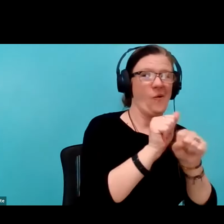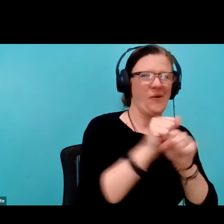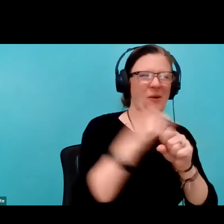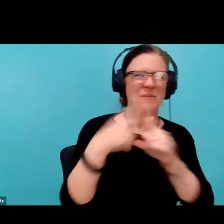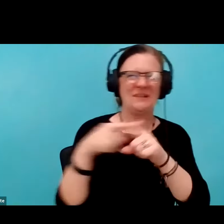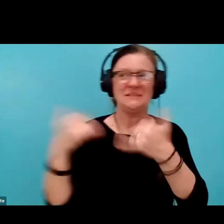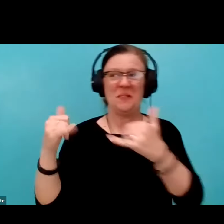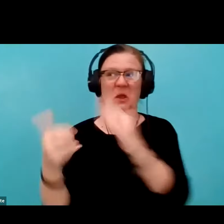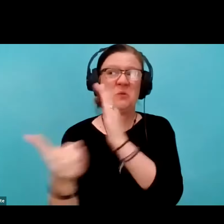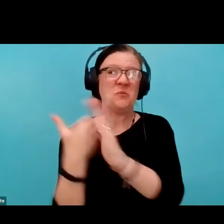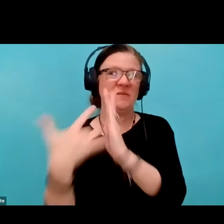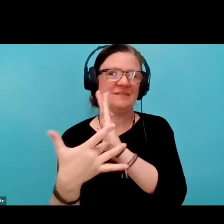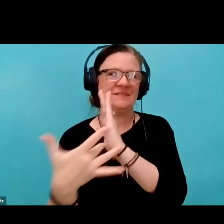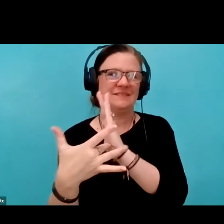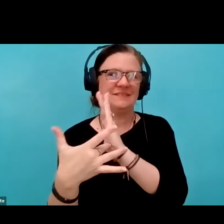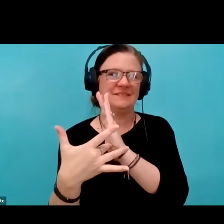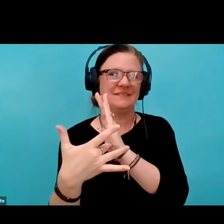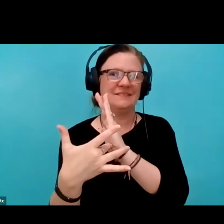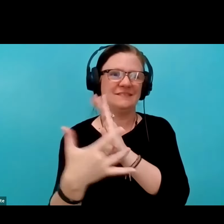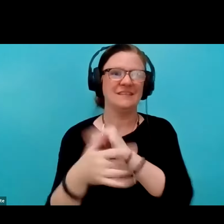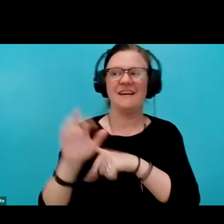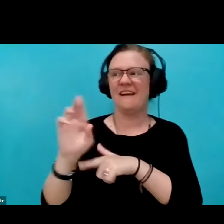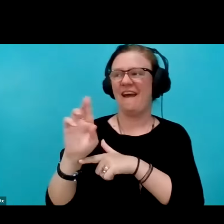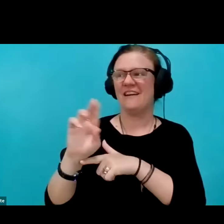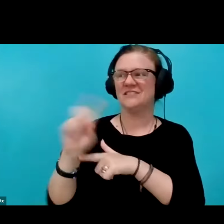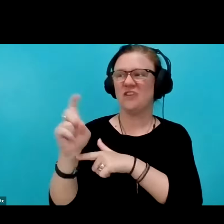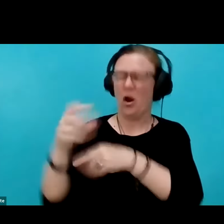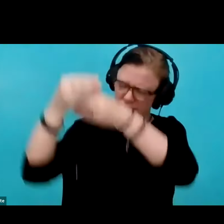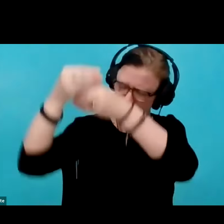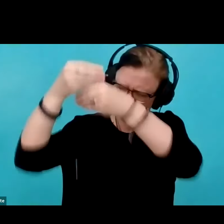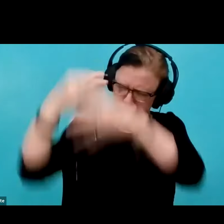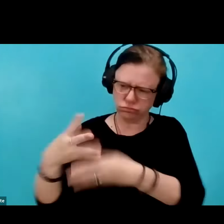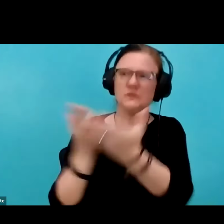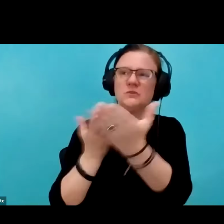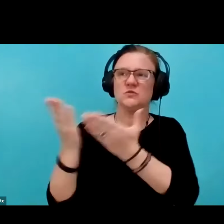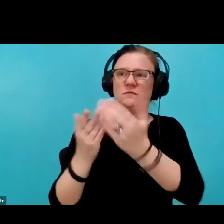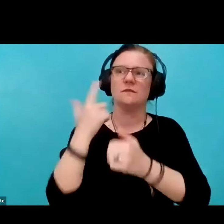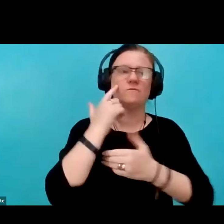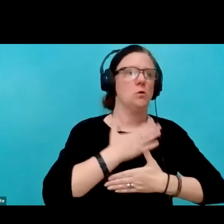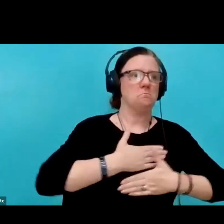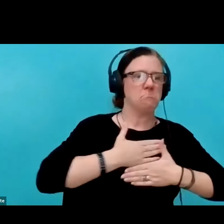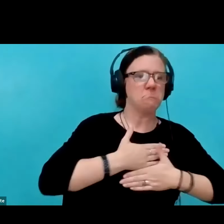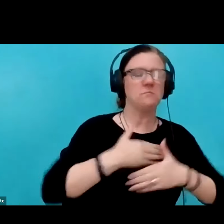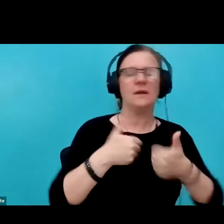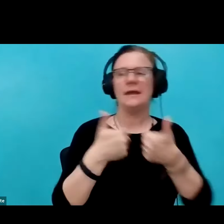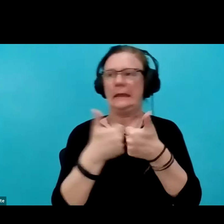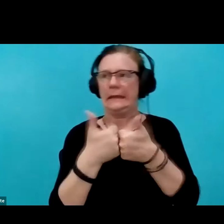XR offers so much in so many areas for entertainment gaming fitness